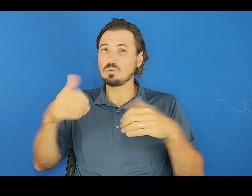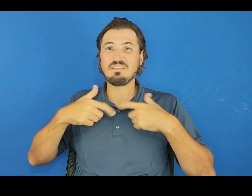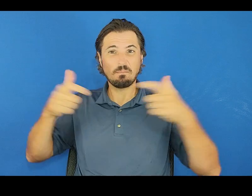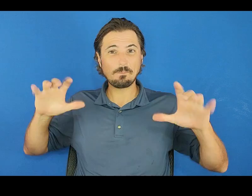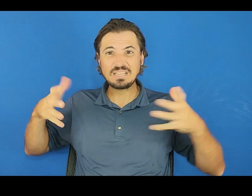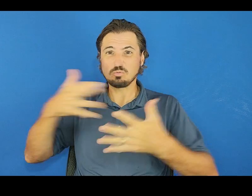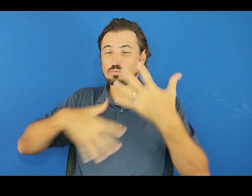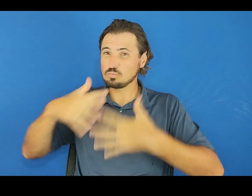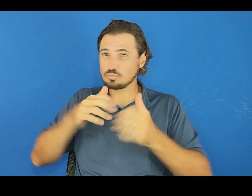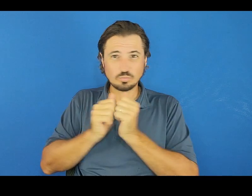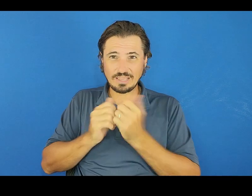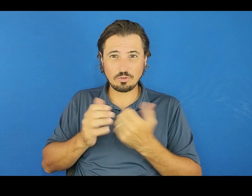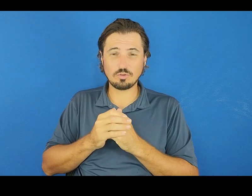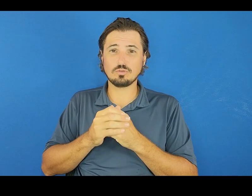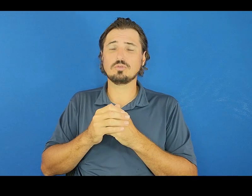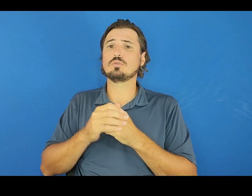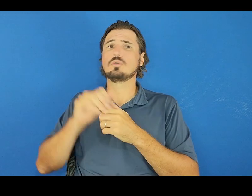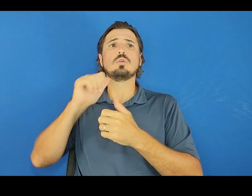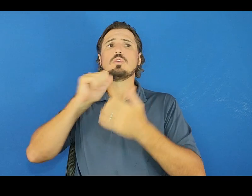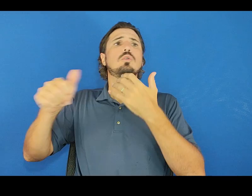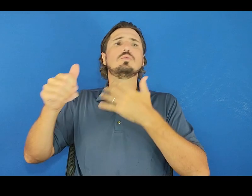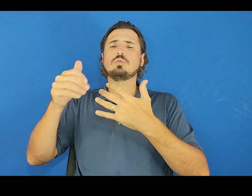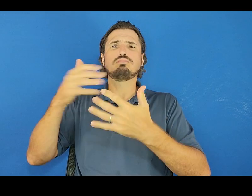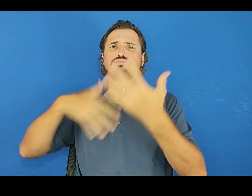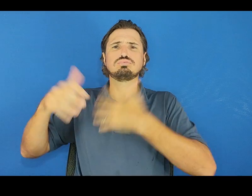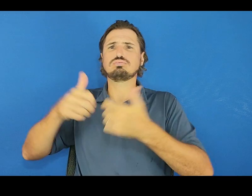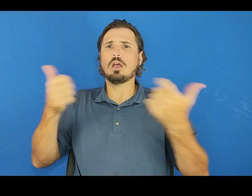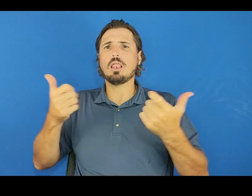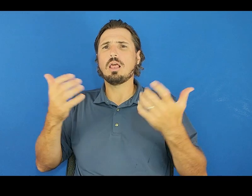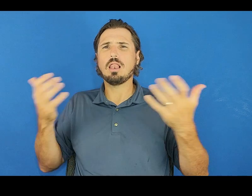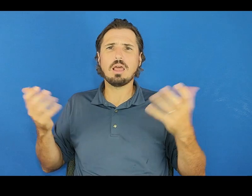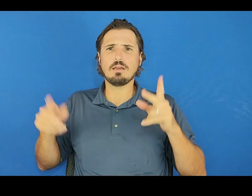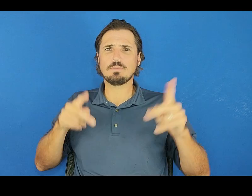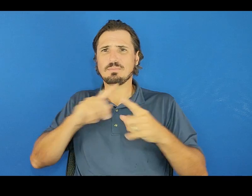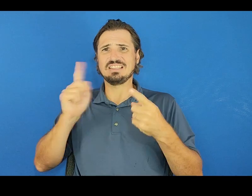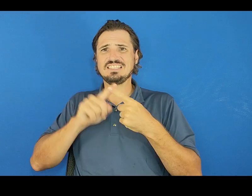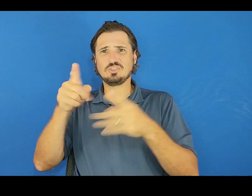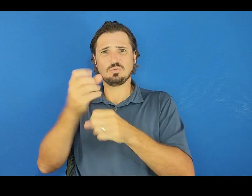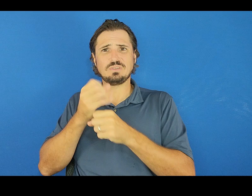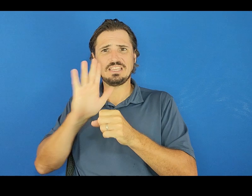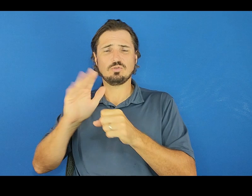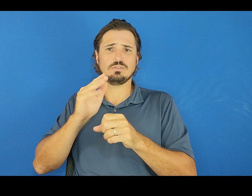Avoid large gatherings. Limit your contact with others until you take the post-travel test